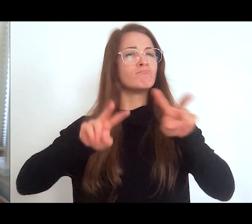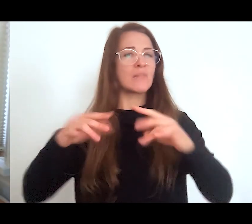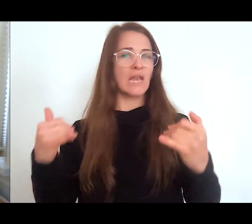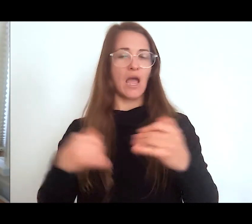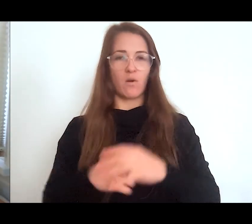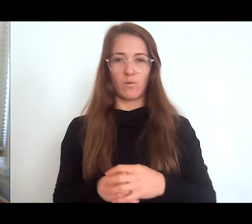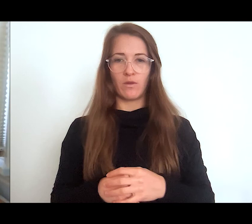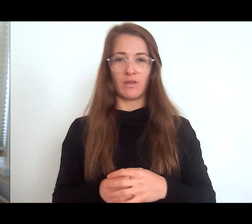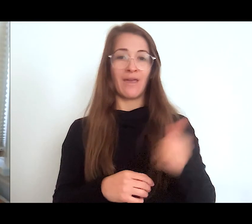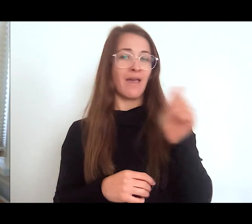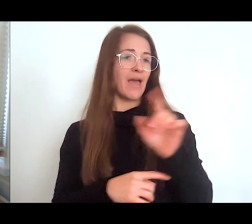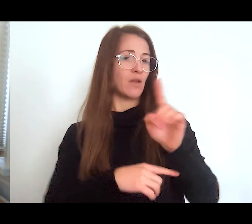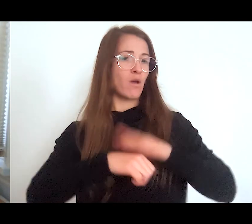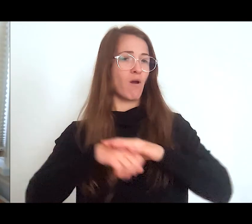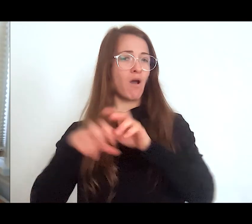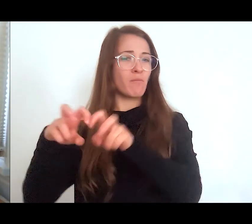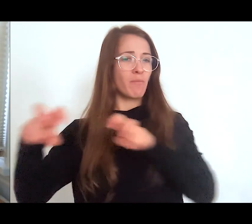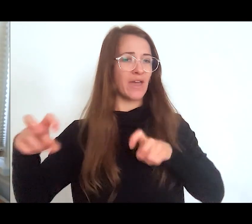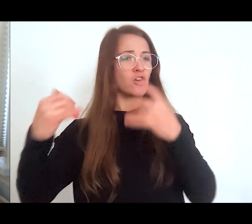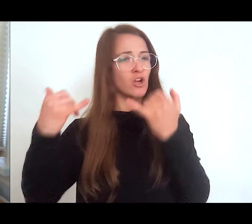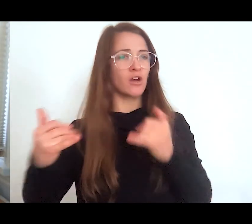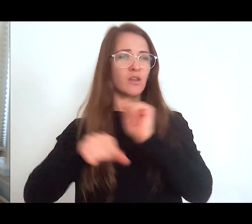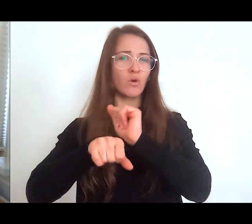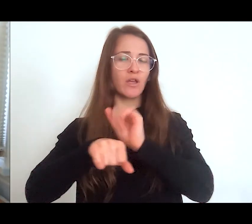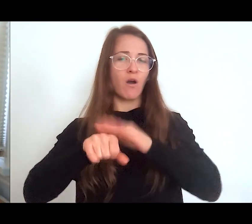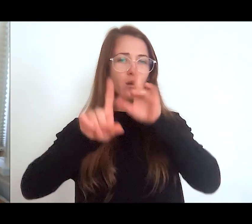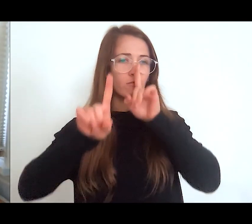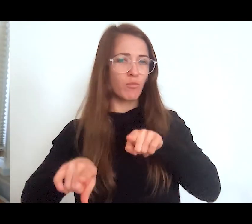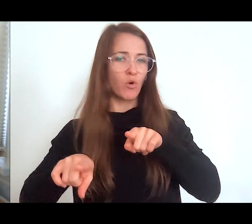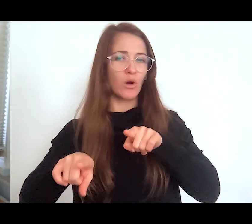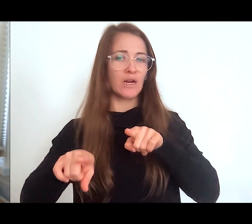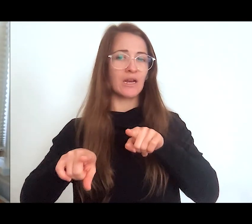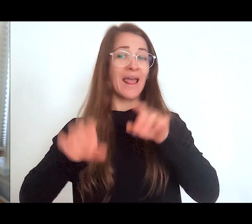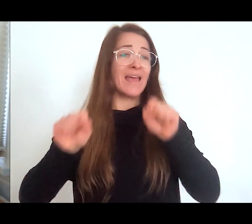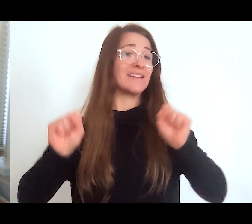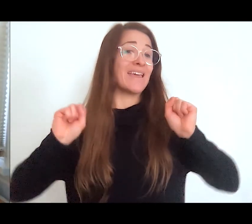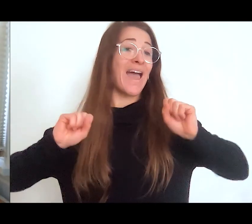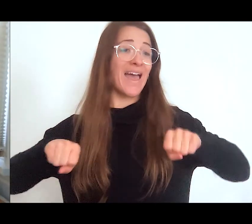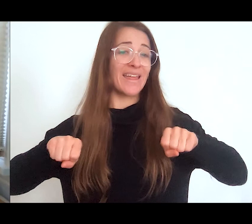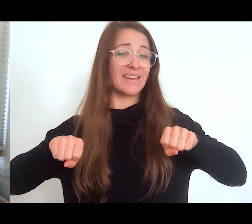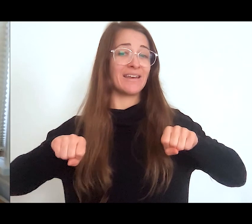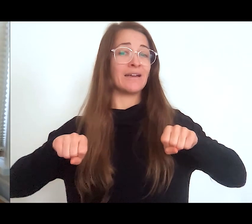RESEARCHING OR LOOKING INTO. IS THERE ANYONE ON THE PANEL WORKING ON A REPORT CURRENTLY